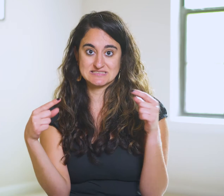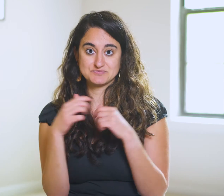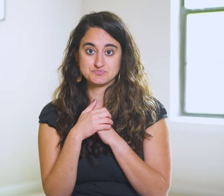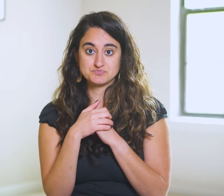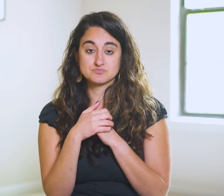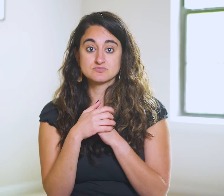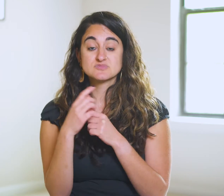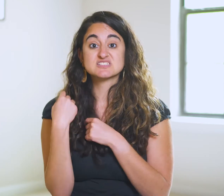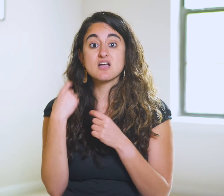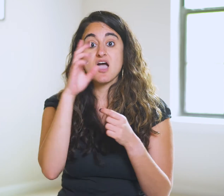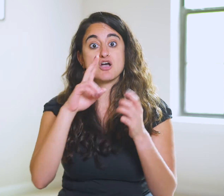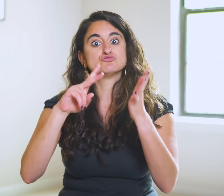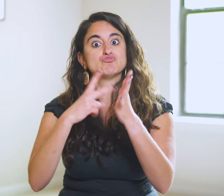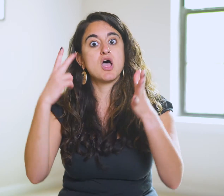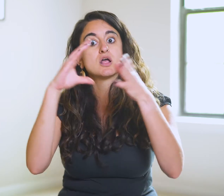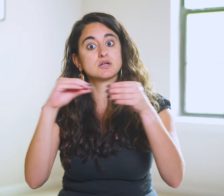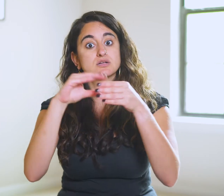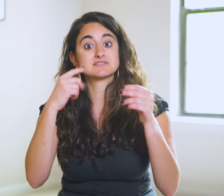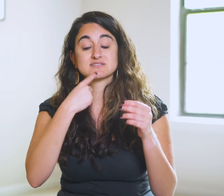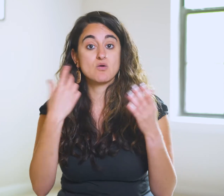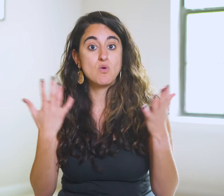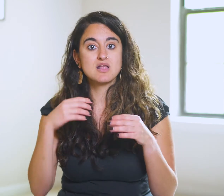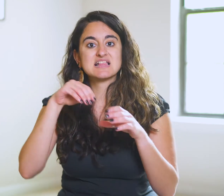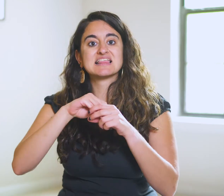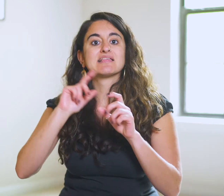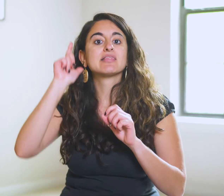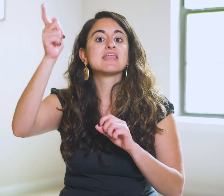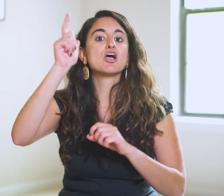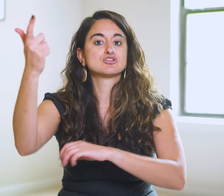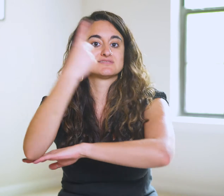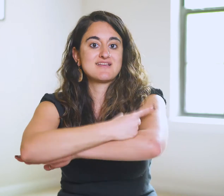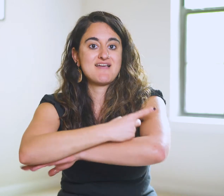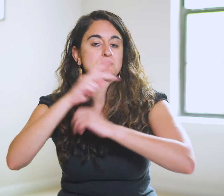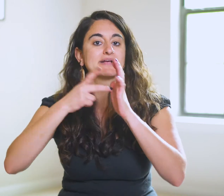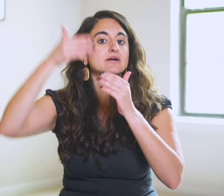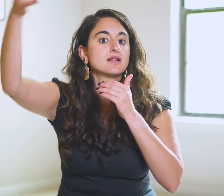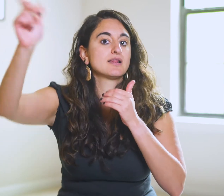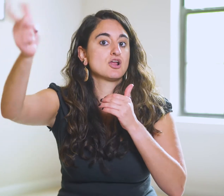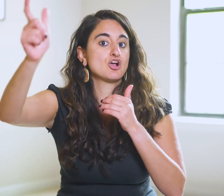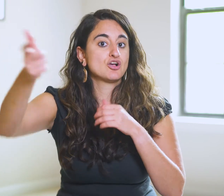Since God twice says this will happen “in the latter days”,